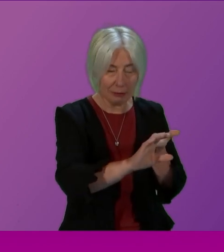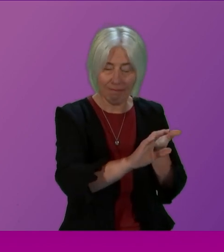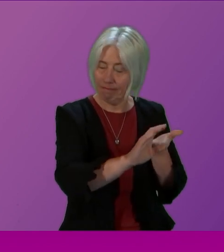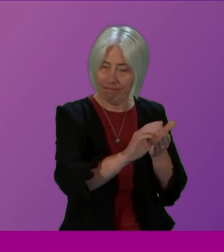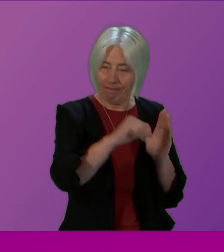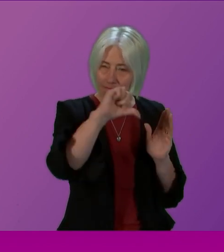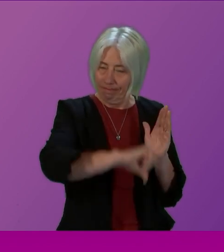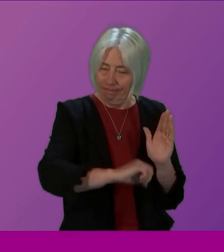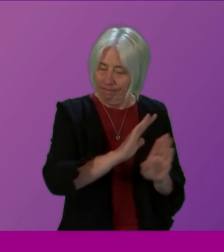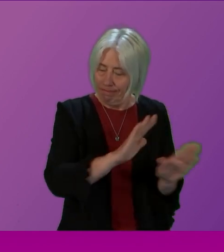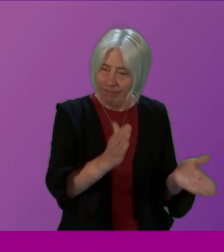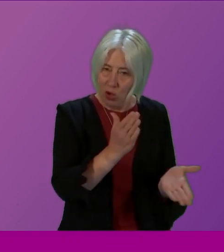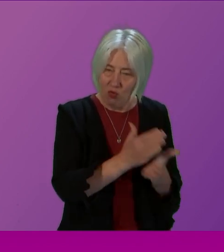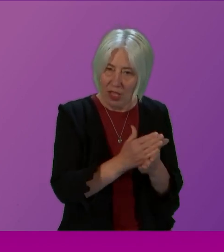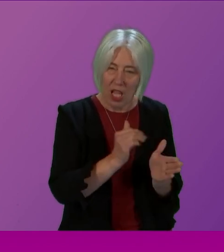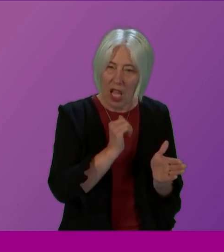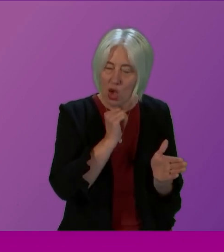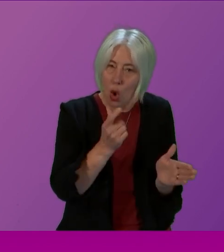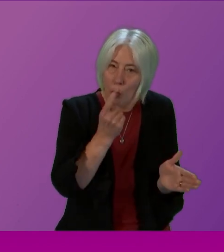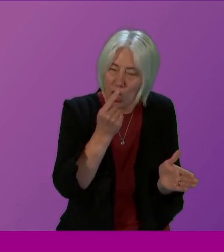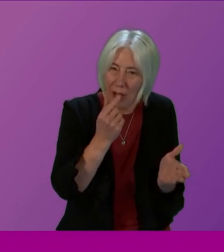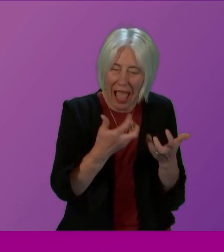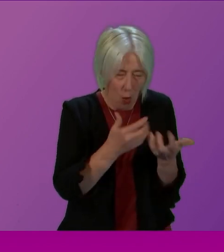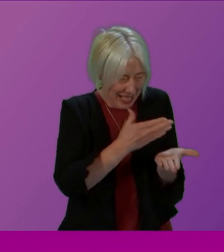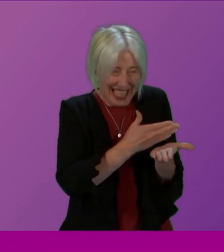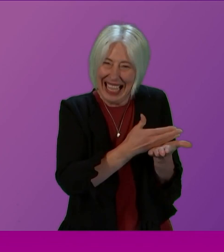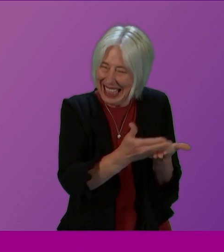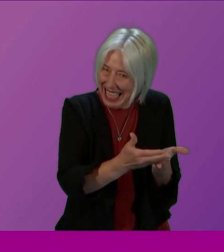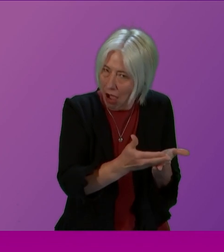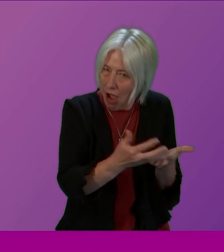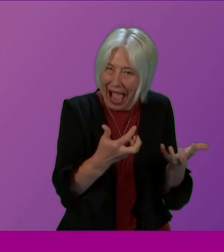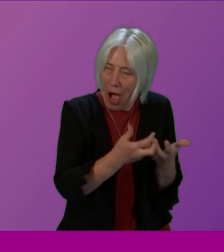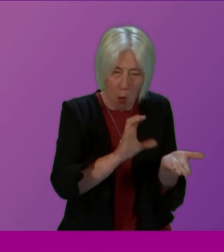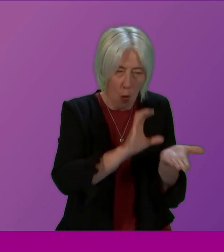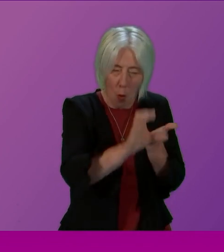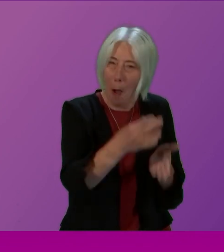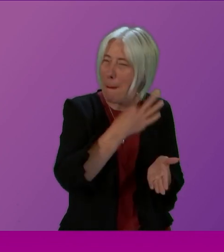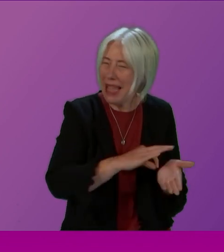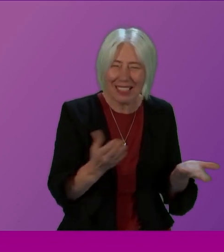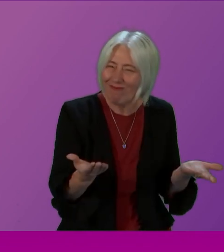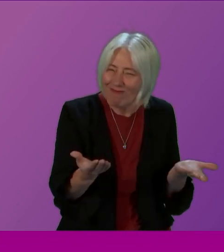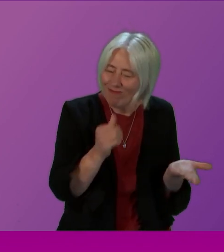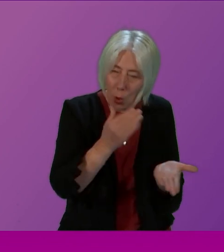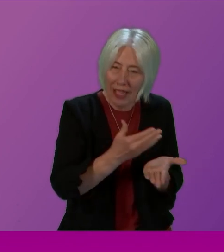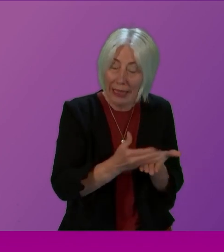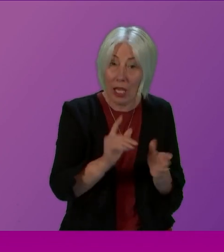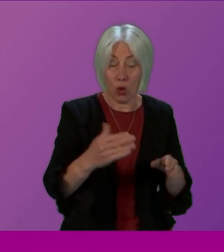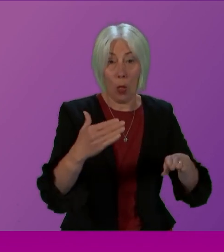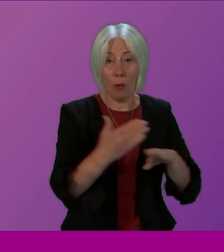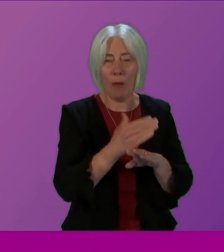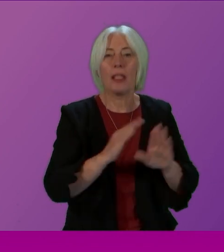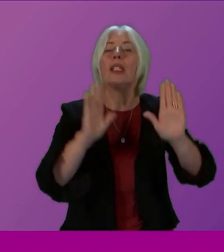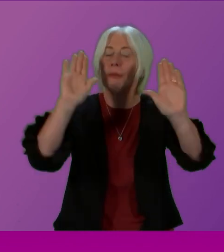In other words, it is not possible to be clear about the basis of the performance payments.